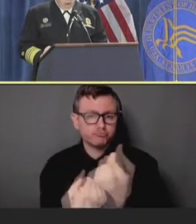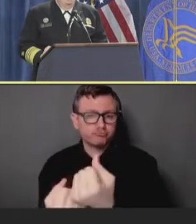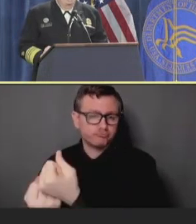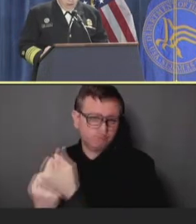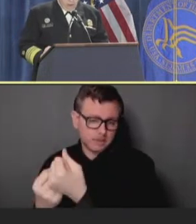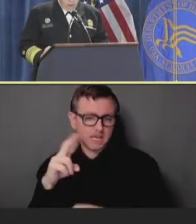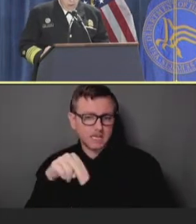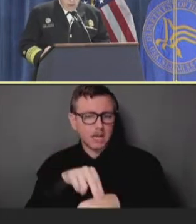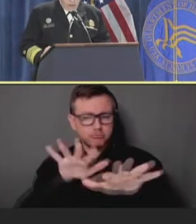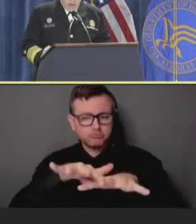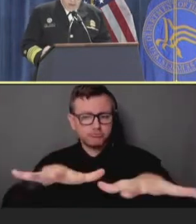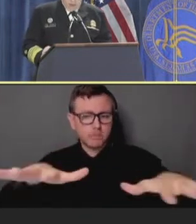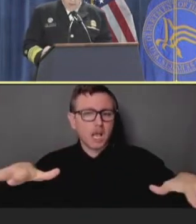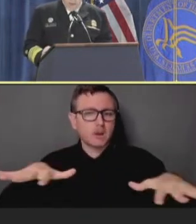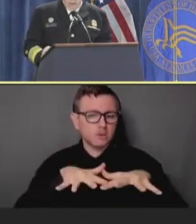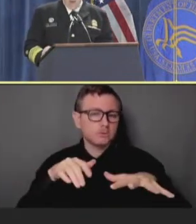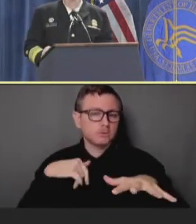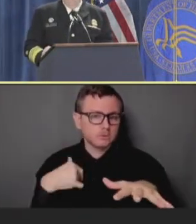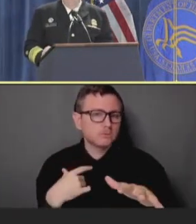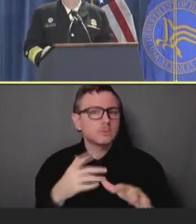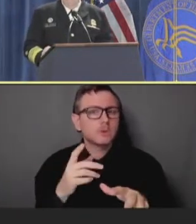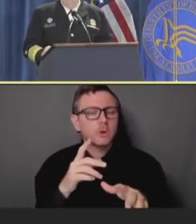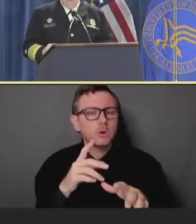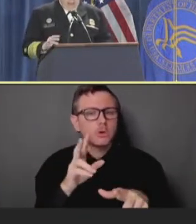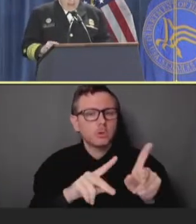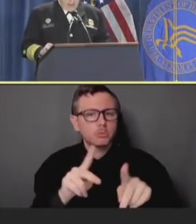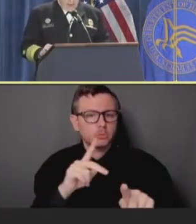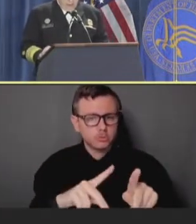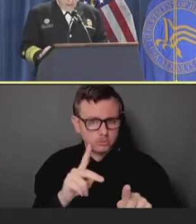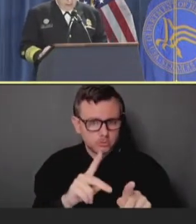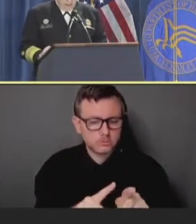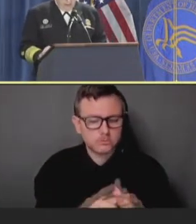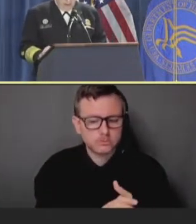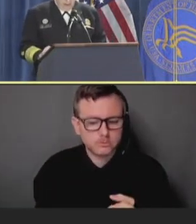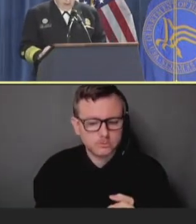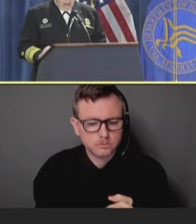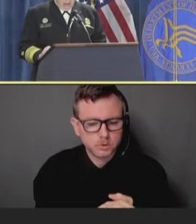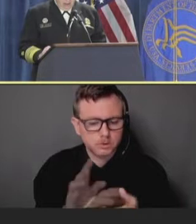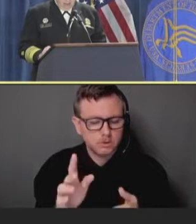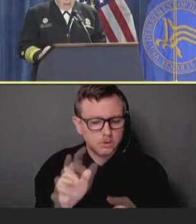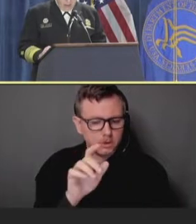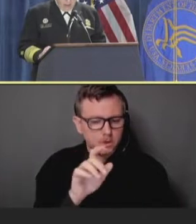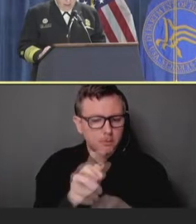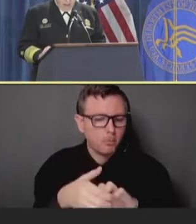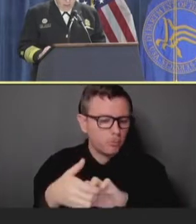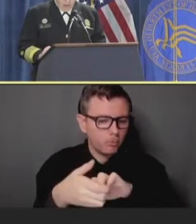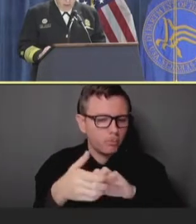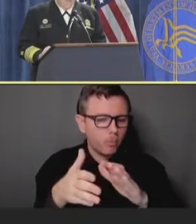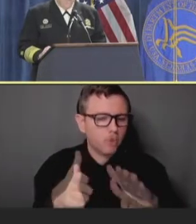working to increase confidence in COVID-19 and flu vaccines among adults in racial and